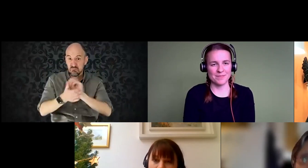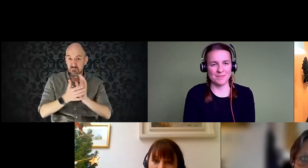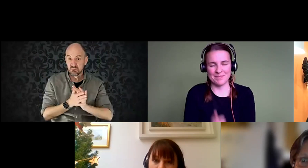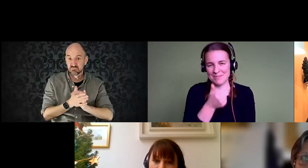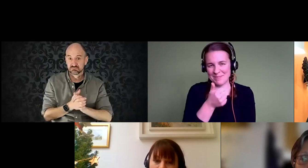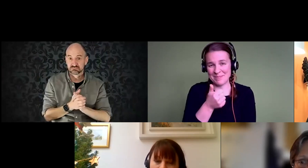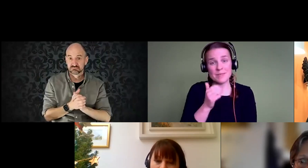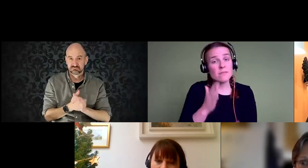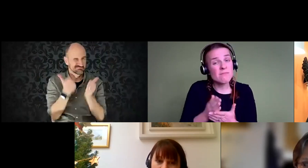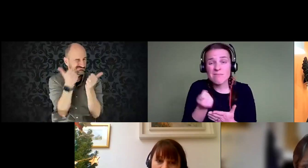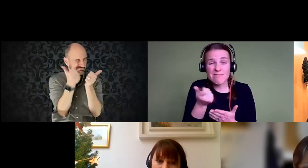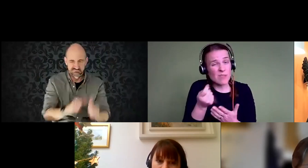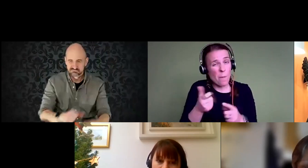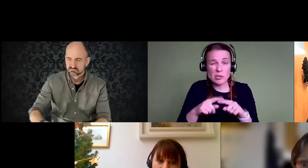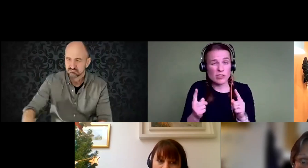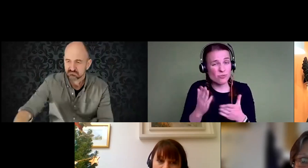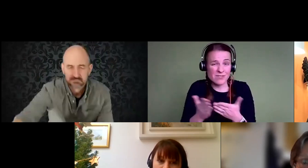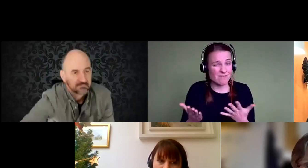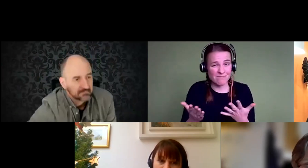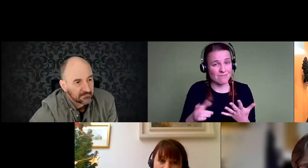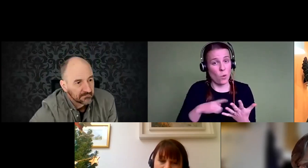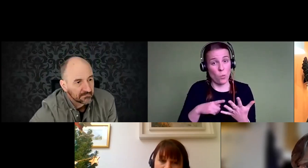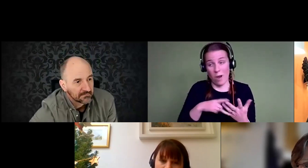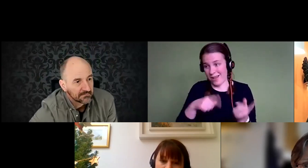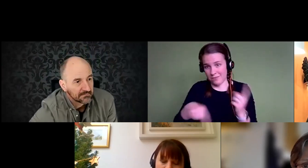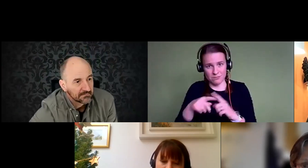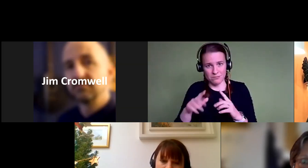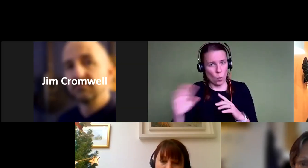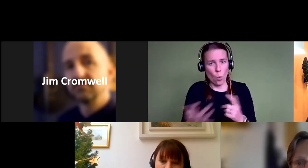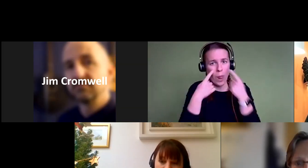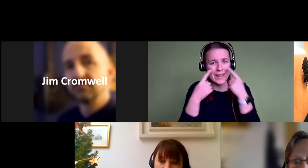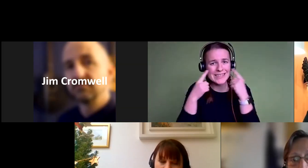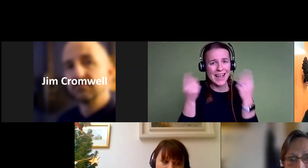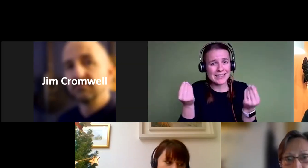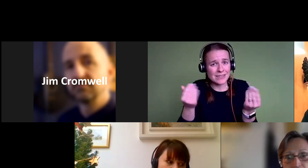garden around Birmingham is likely to be used by children as well as adults. What main